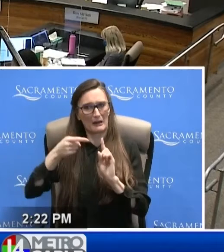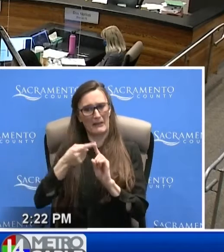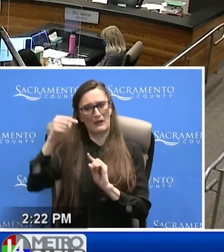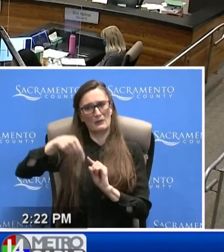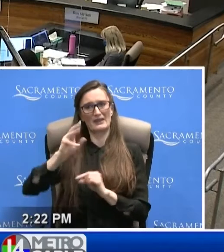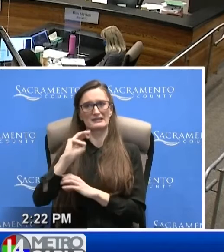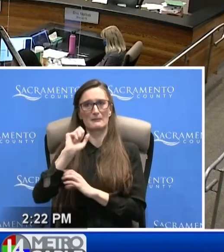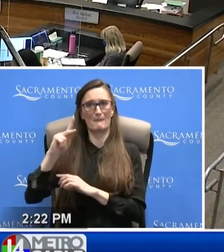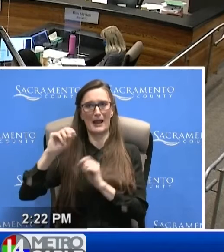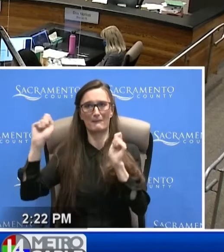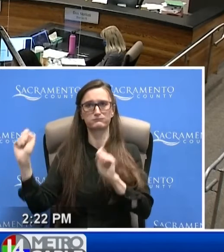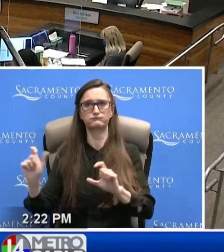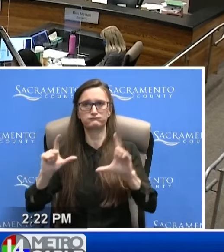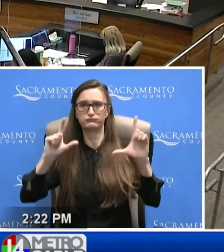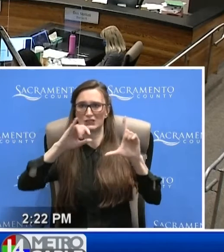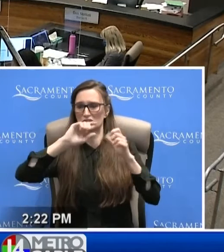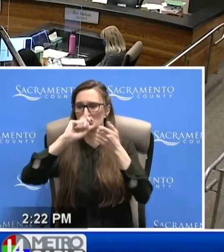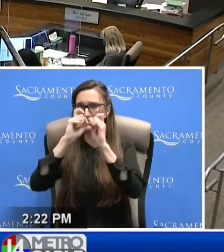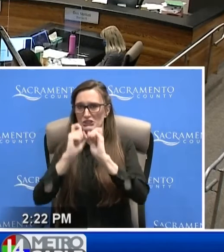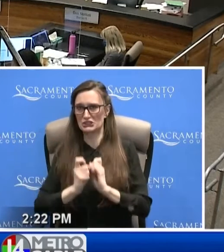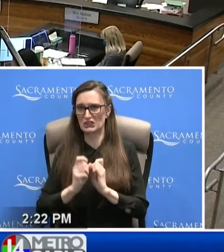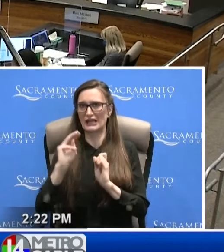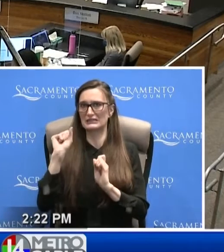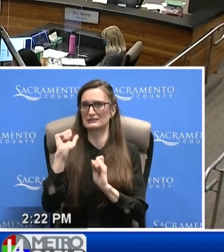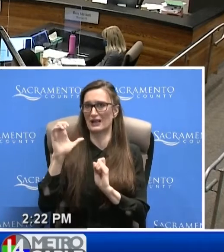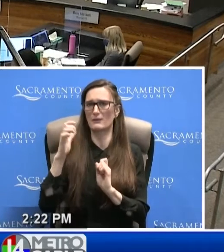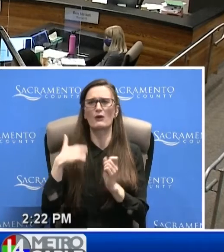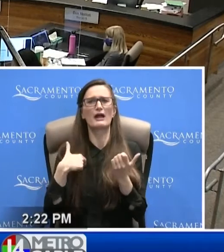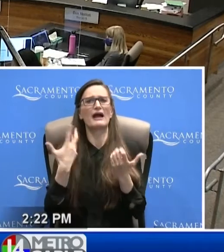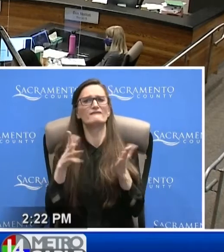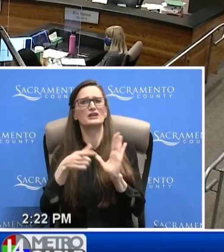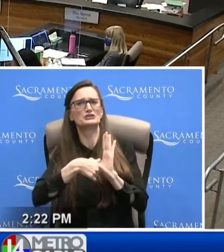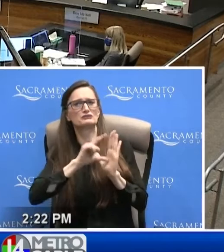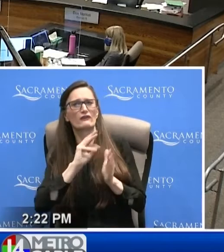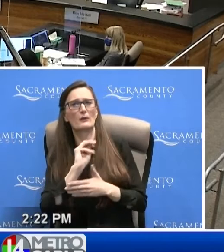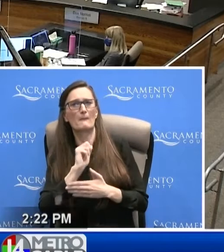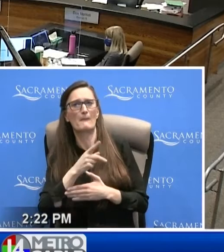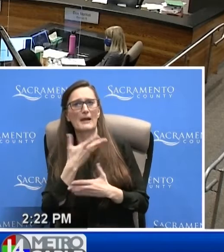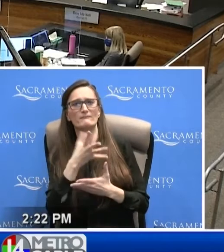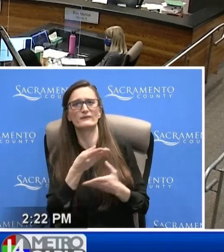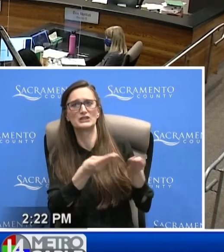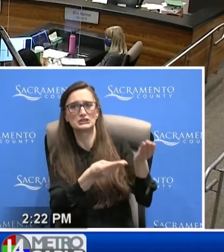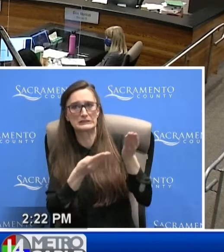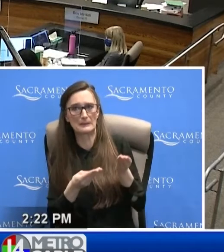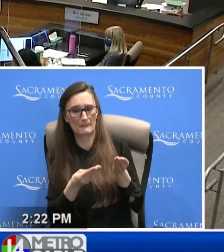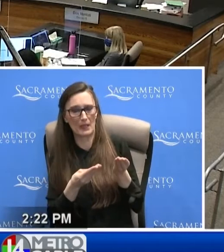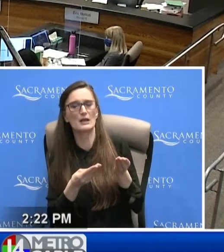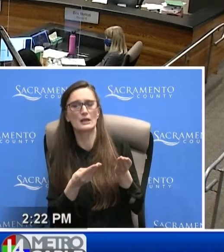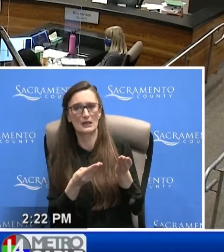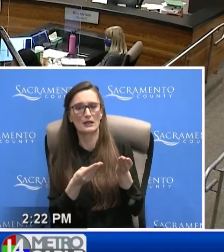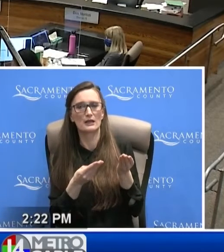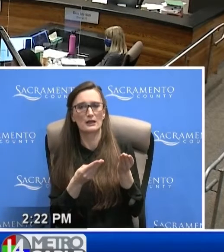I have looked at the maps that have been submitted and the one that represents more of our communities